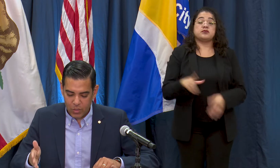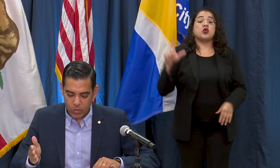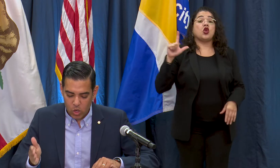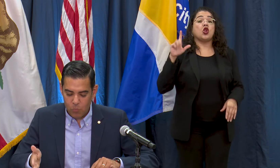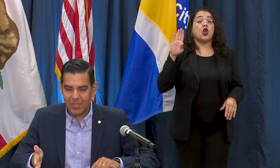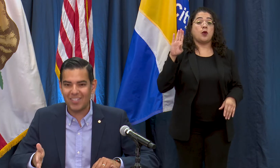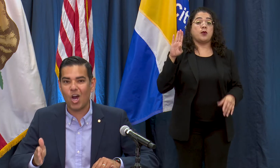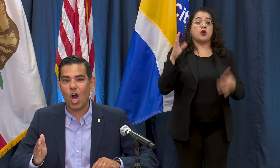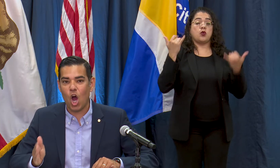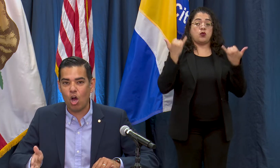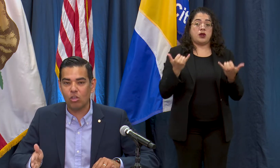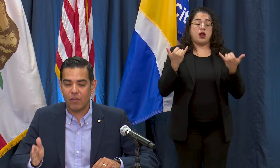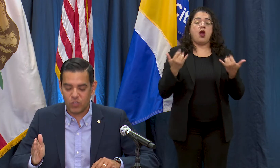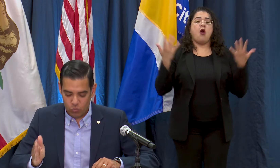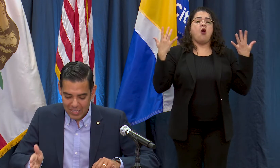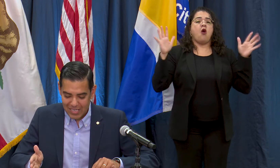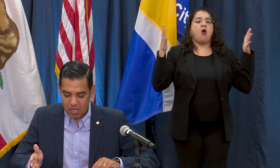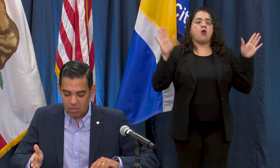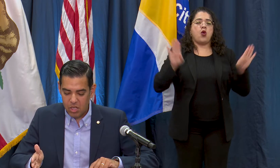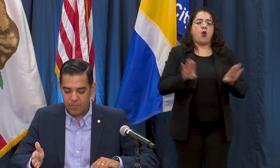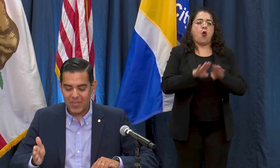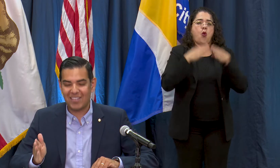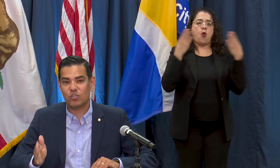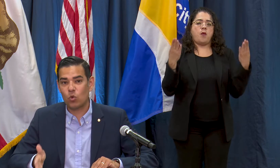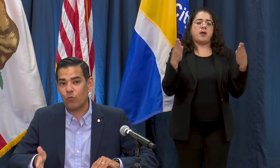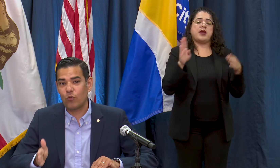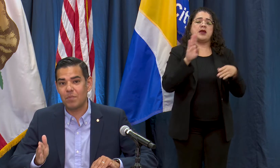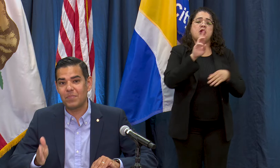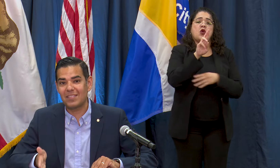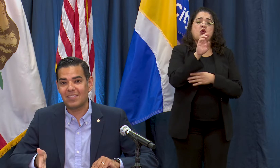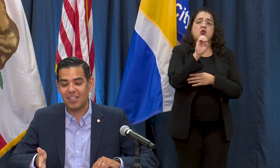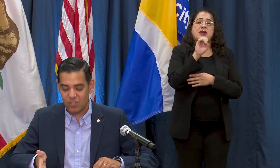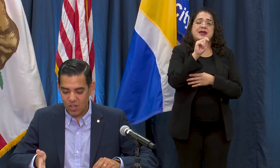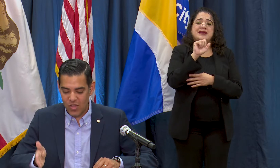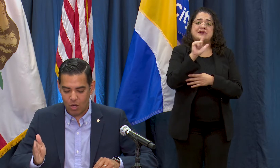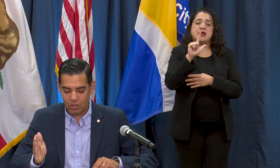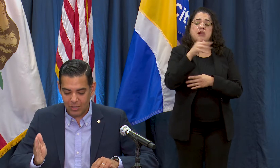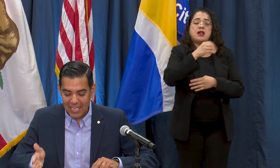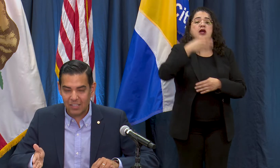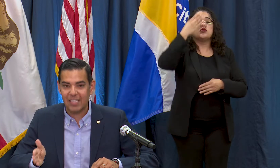reopened all of its retail and storefront businesses that are legally